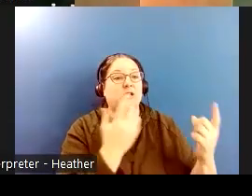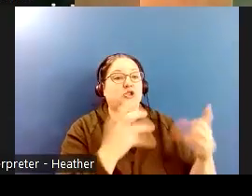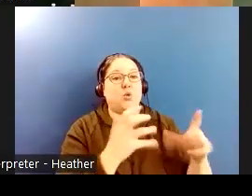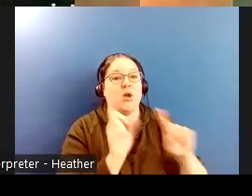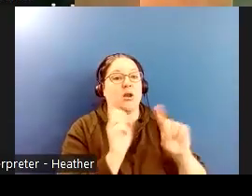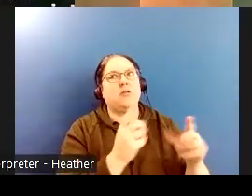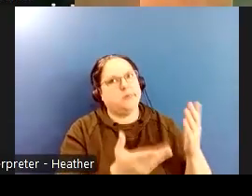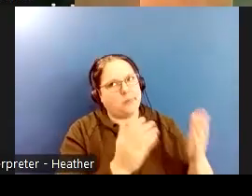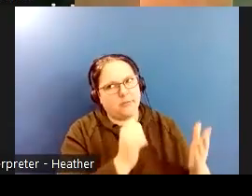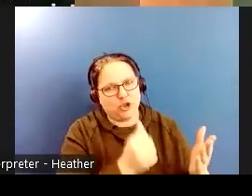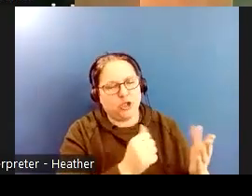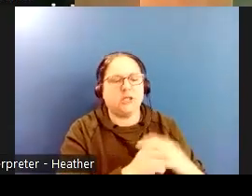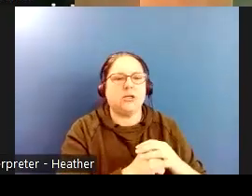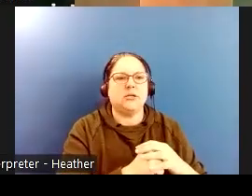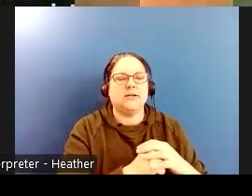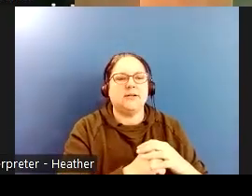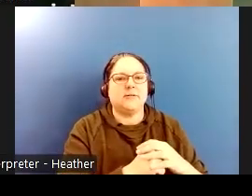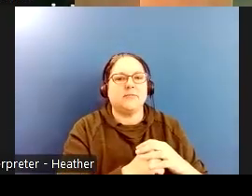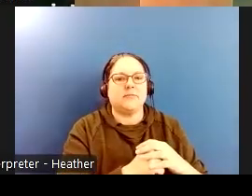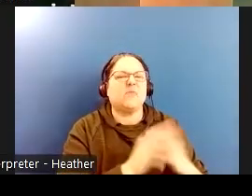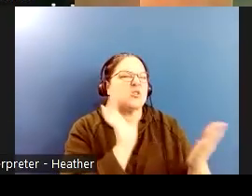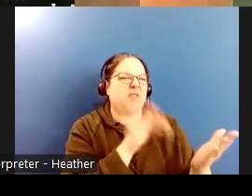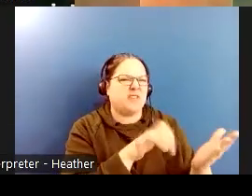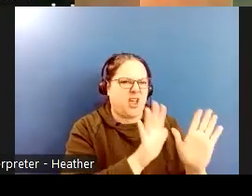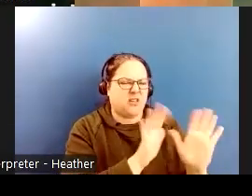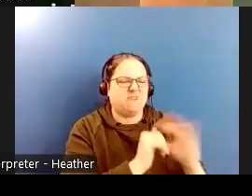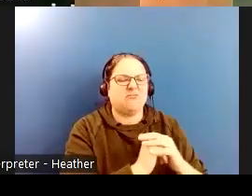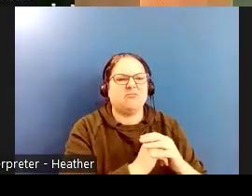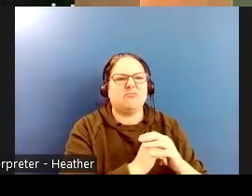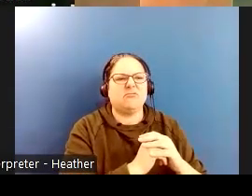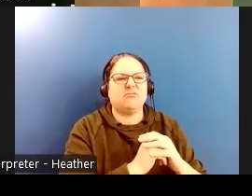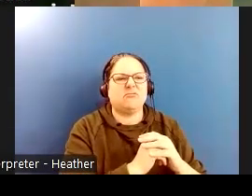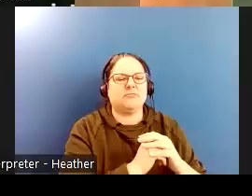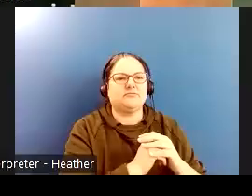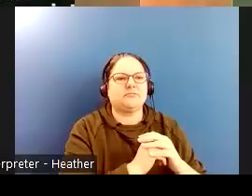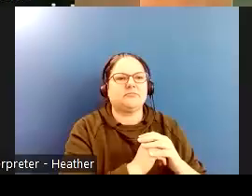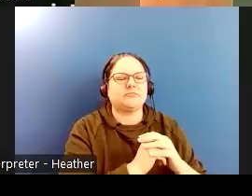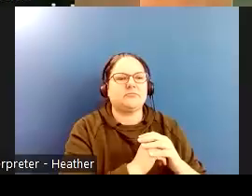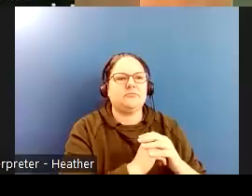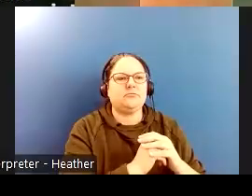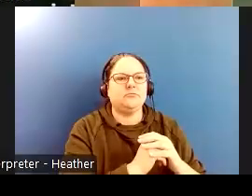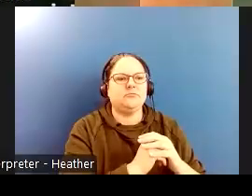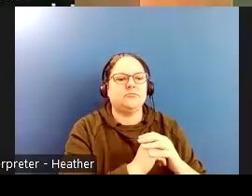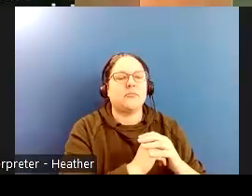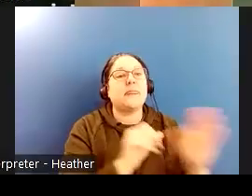Um there you go. So anyway, that's that's what's going on with that. The other part of this work